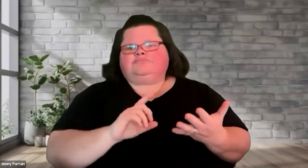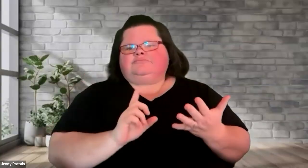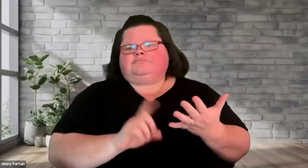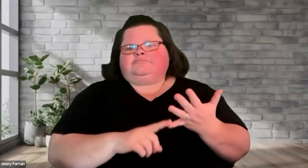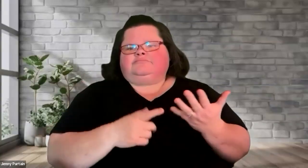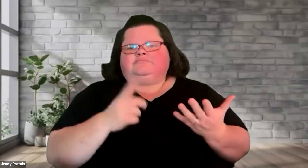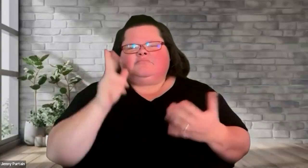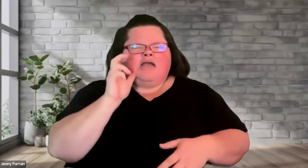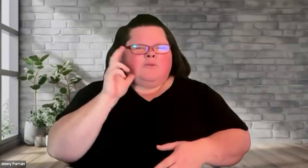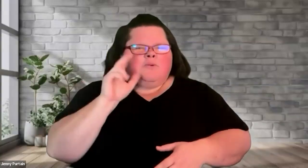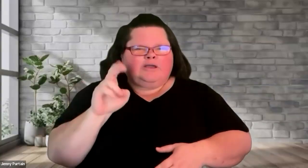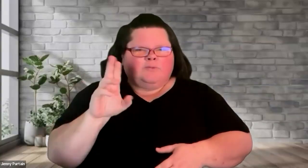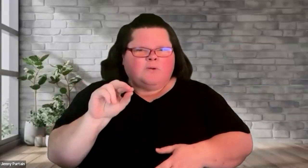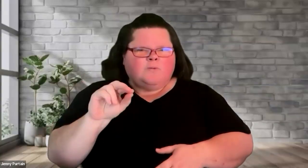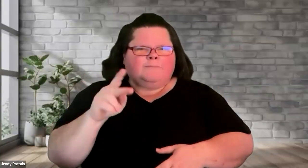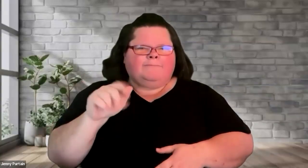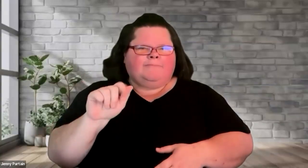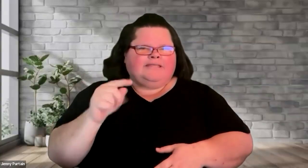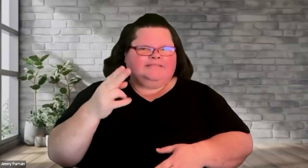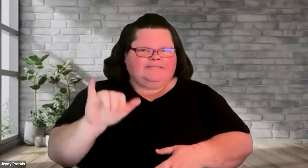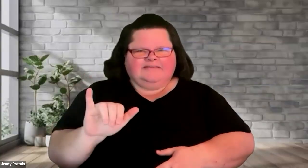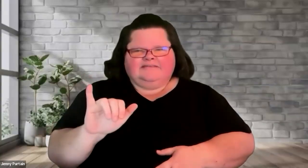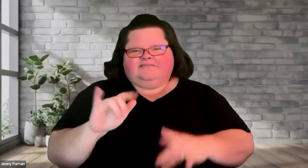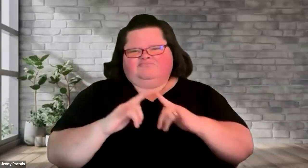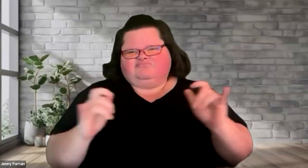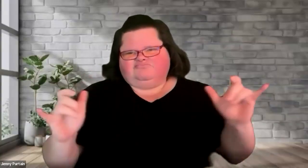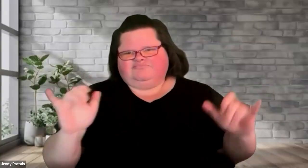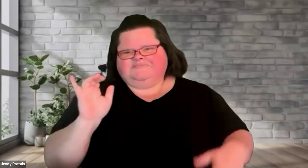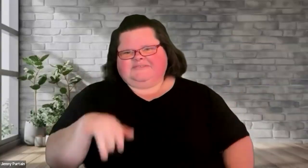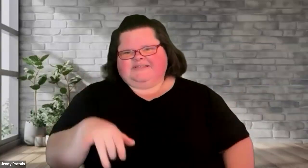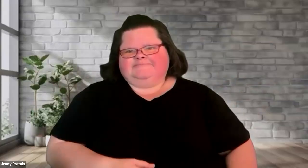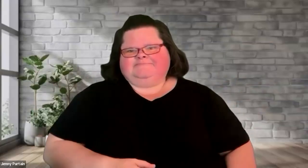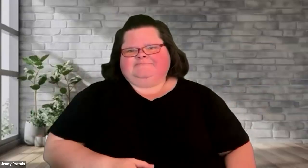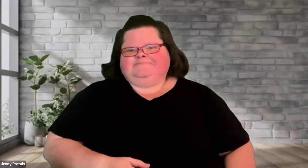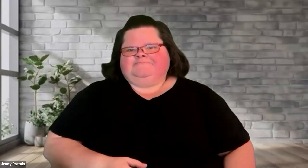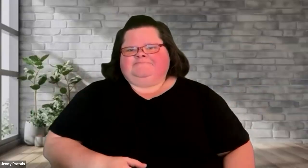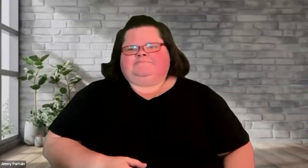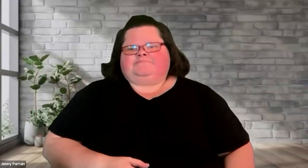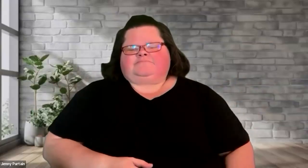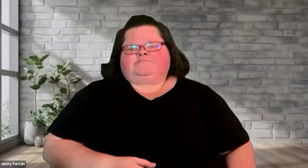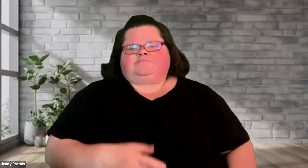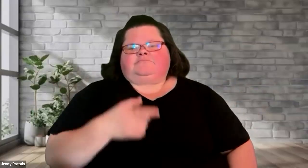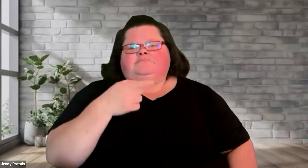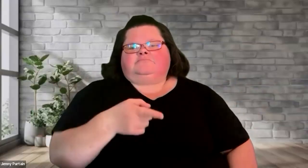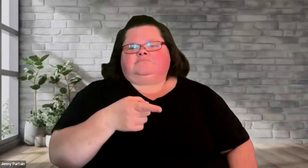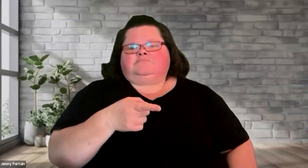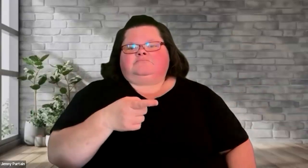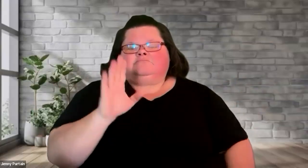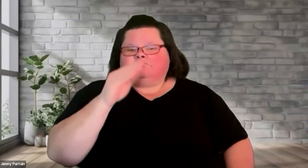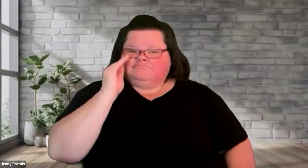unilaterally deaf, auditory nerve neuropathy deafness, any of those categories.